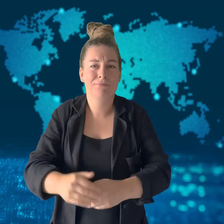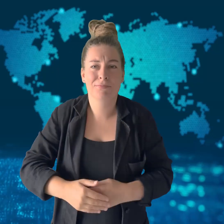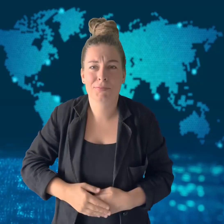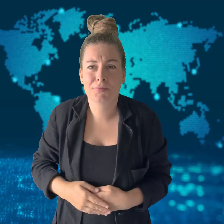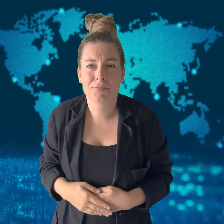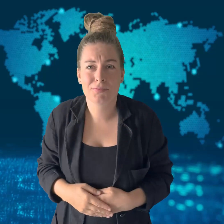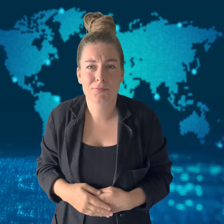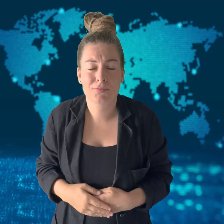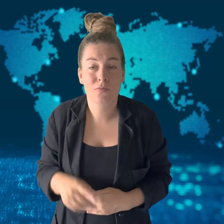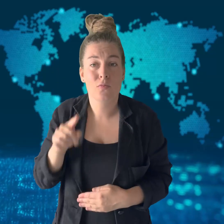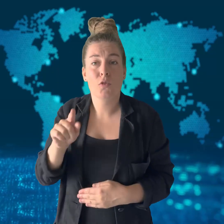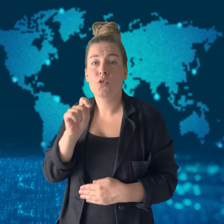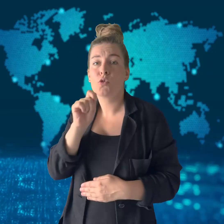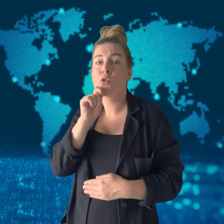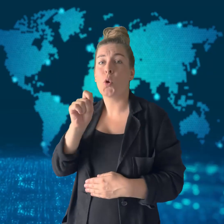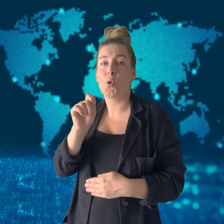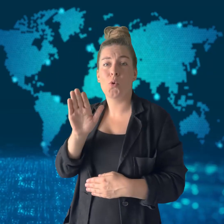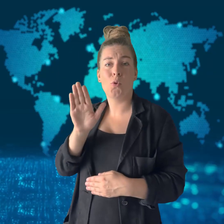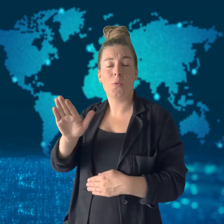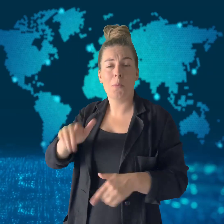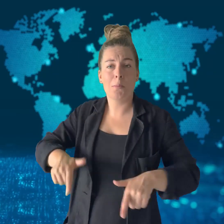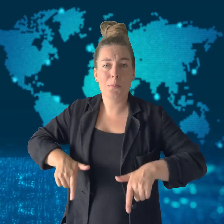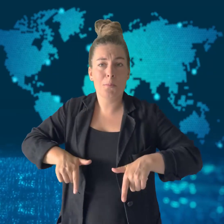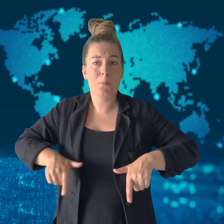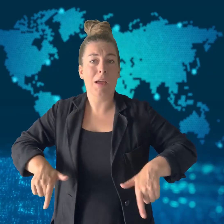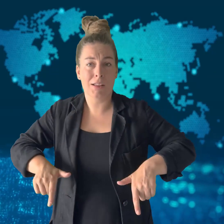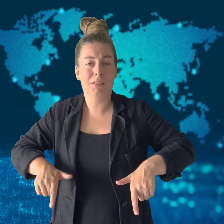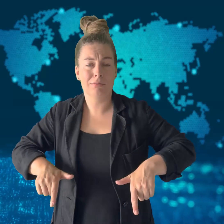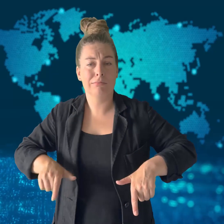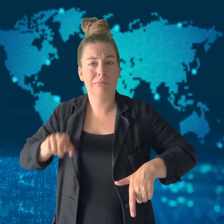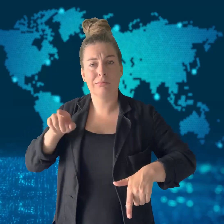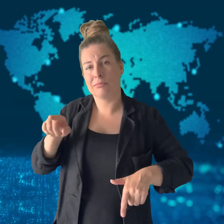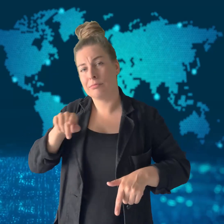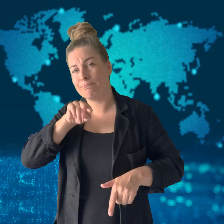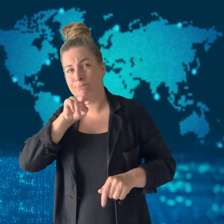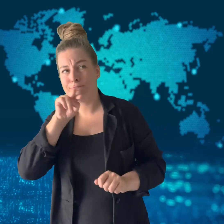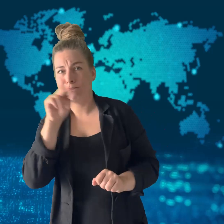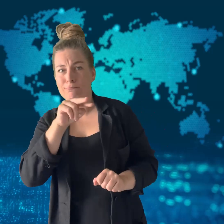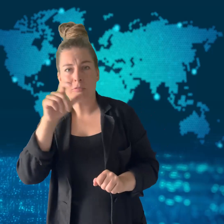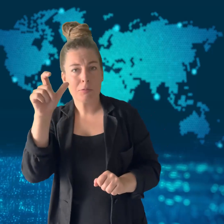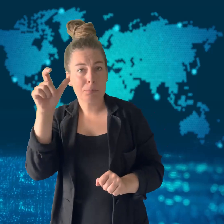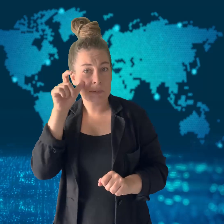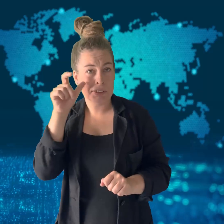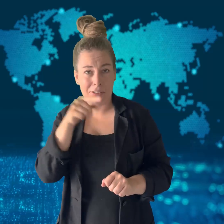The Hungarian Prime Minister questioned Biden's fitness